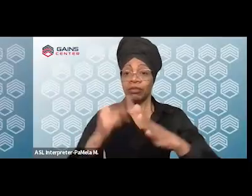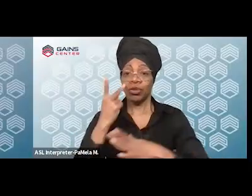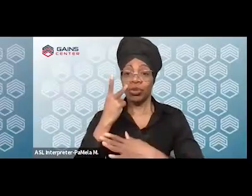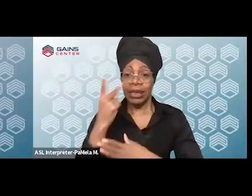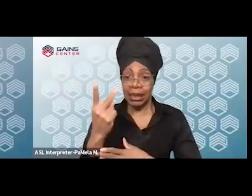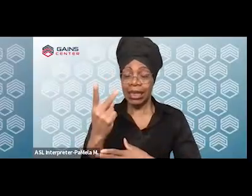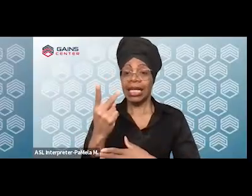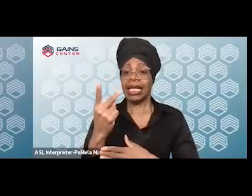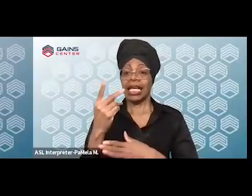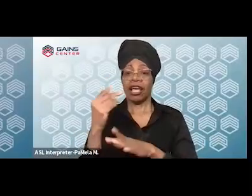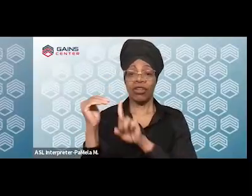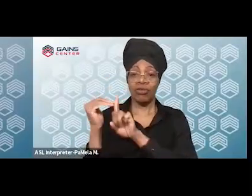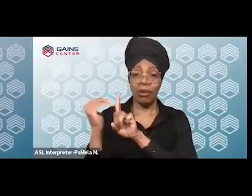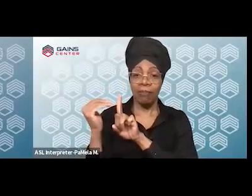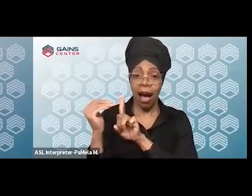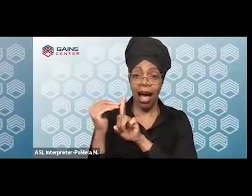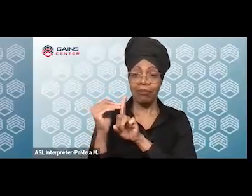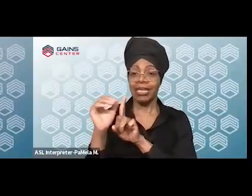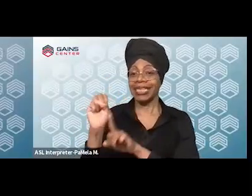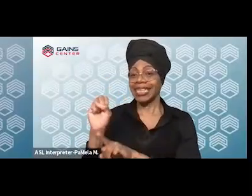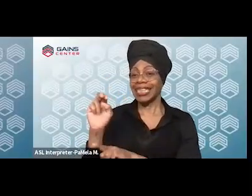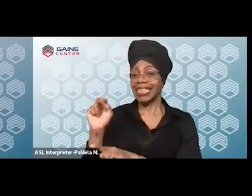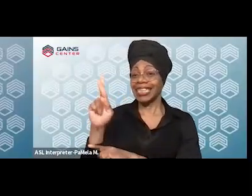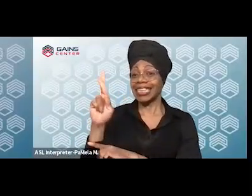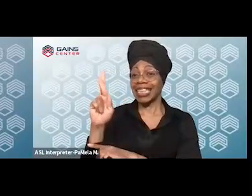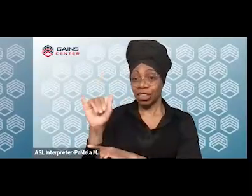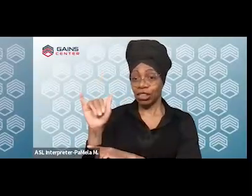you know, these sensory stimuli that individuals have,